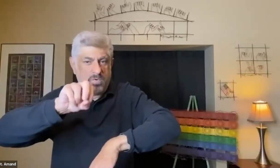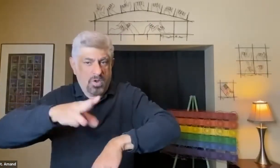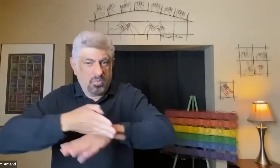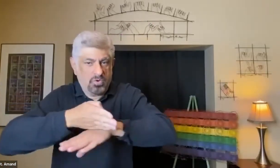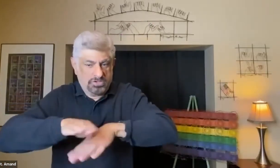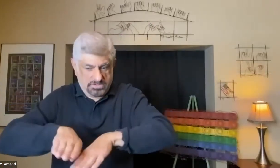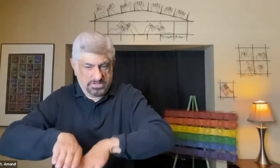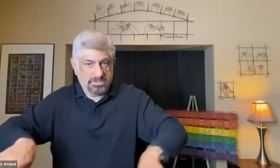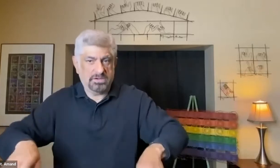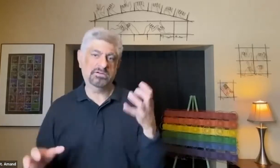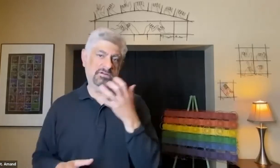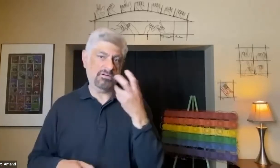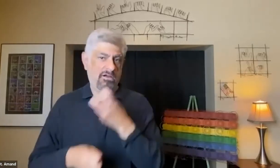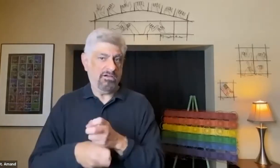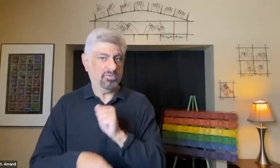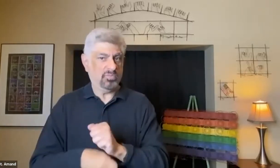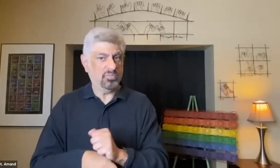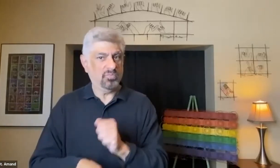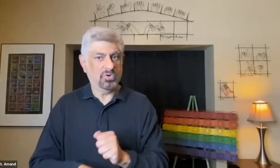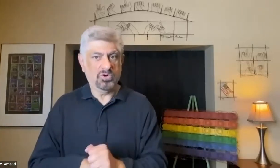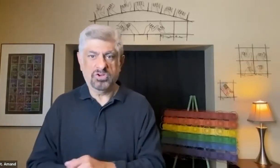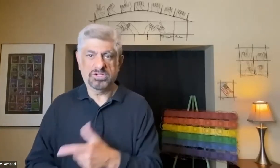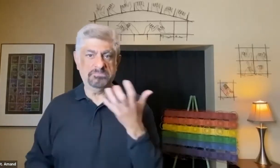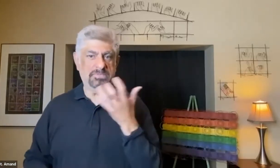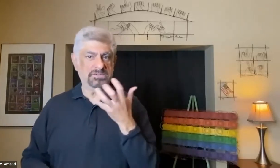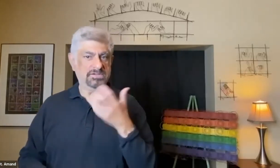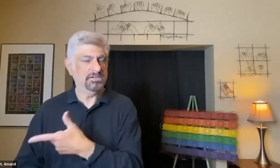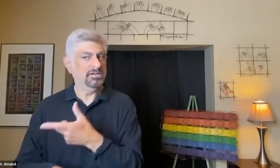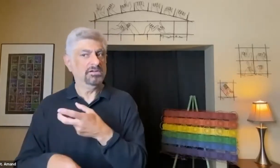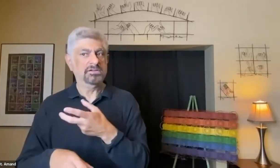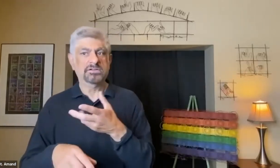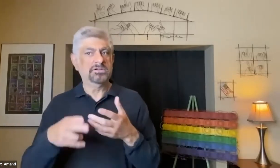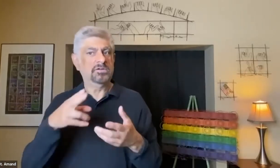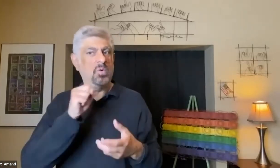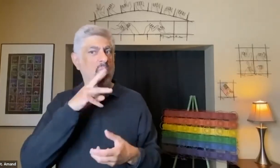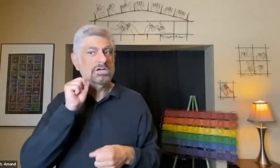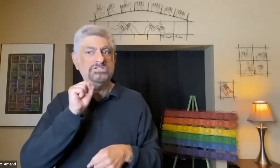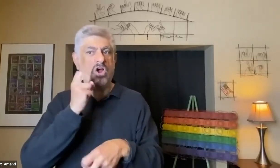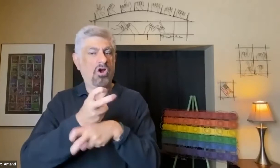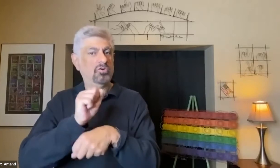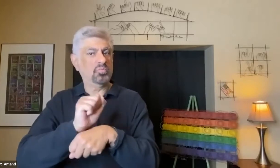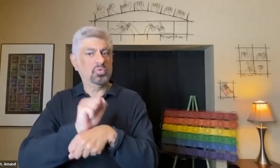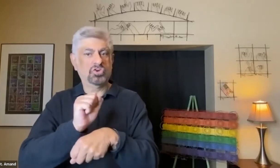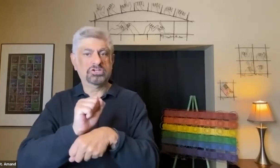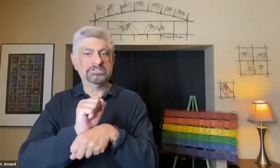Just amazing, you know. The floor was wooden as well. He just did all this hard work around the place here,